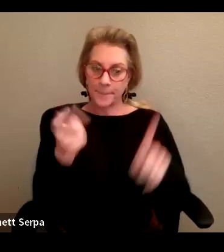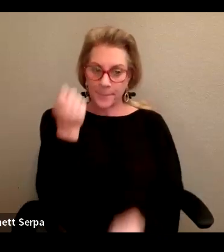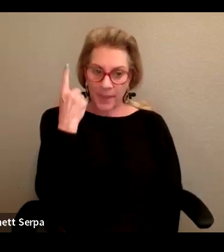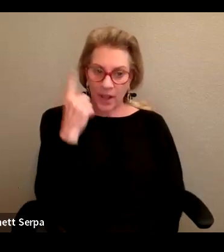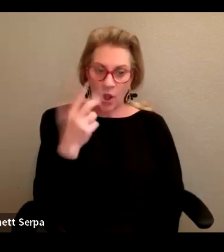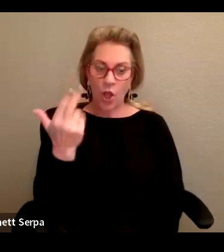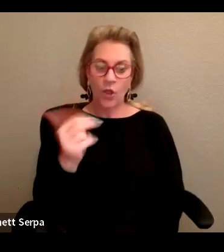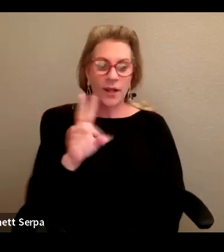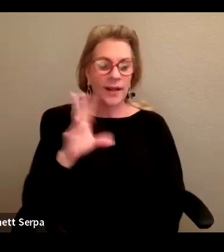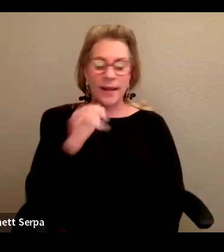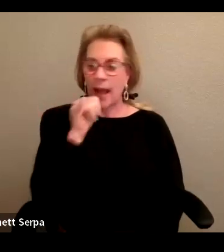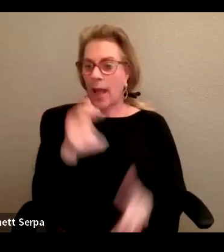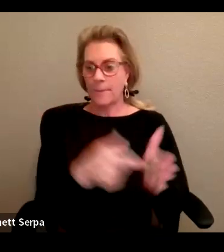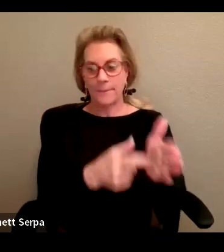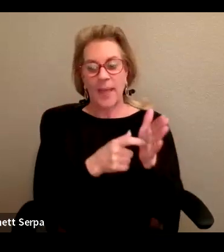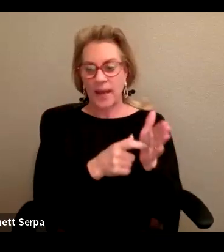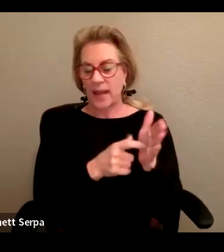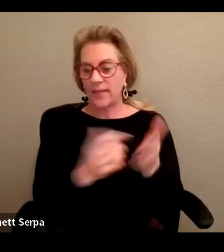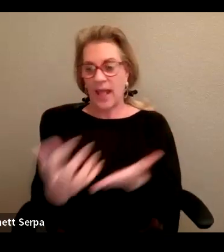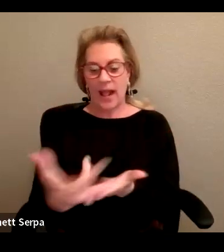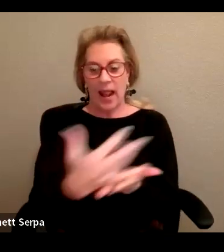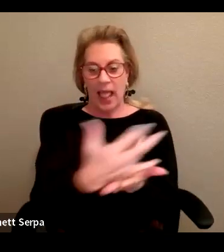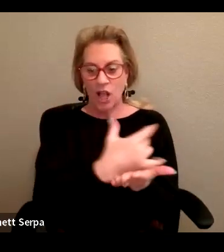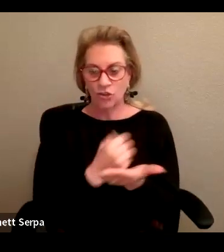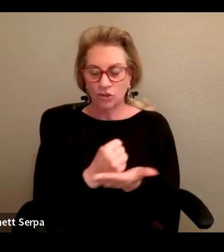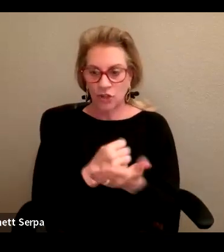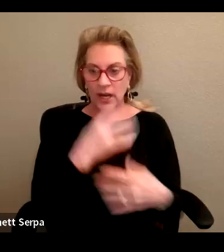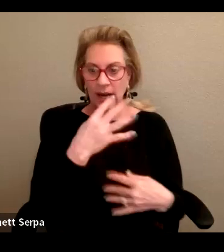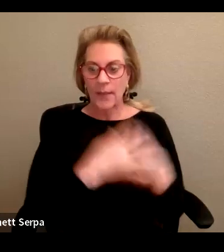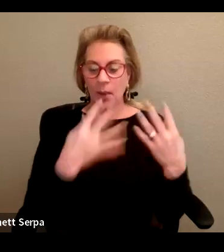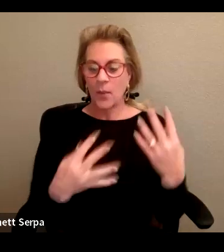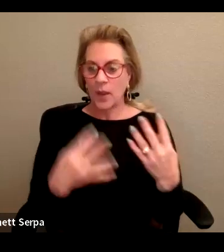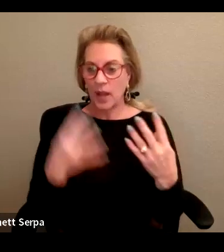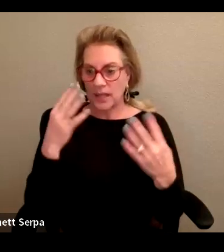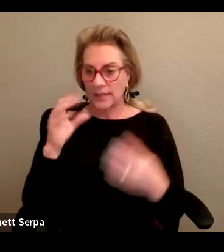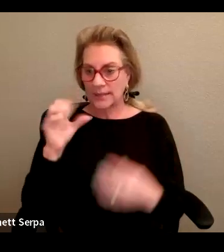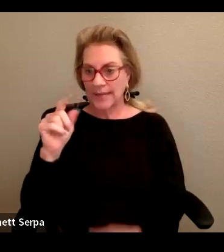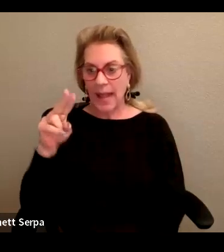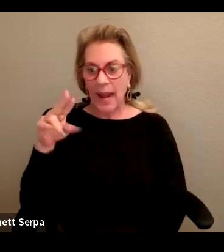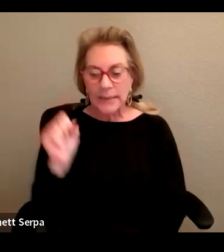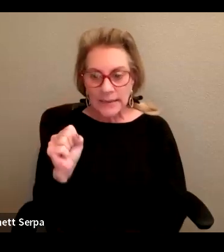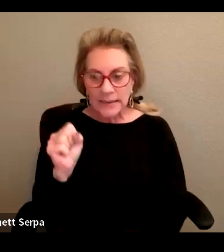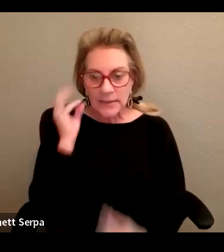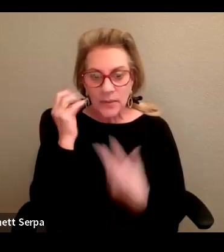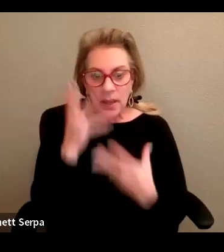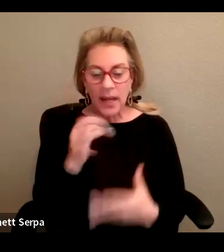mandate the collection of immigration status information does not mandate the retention of